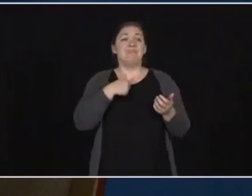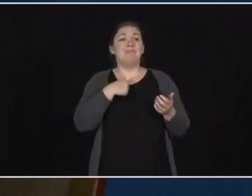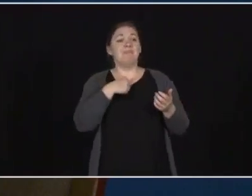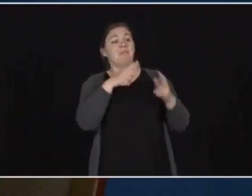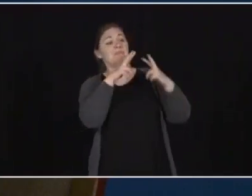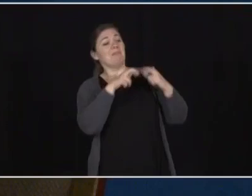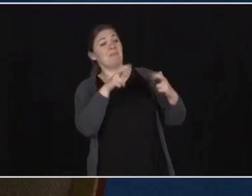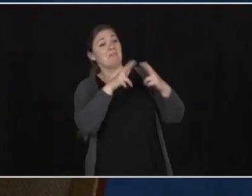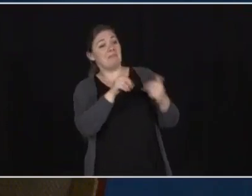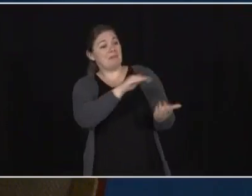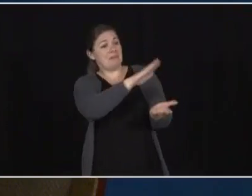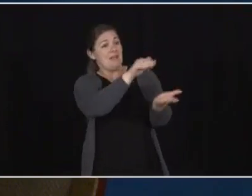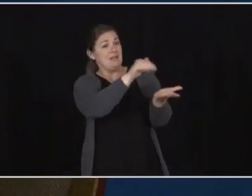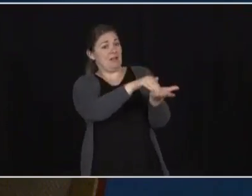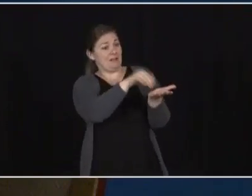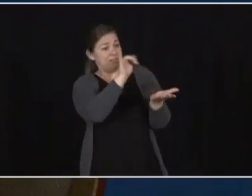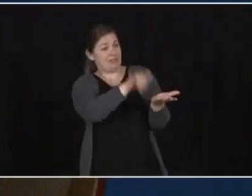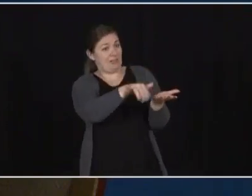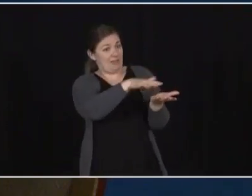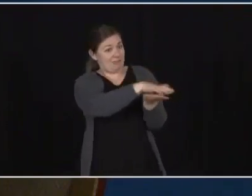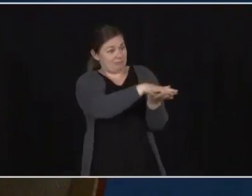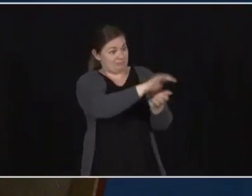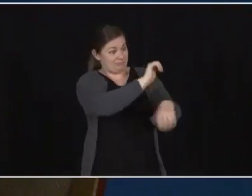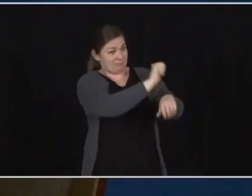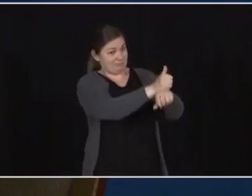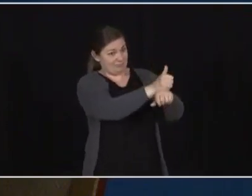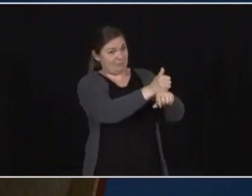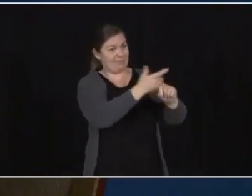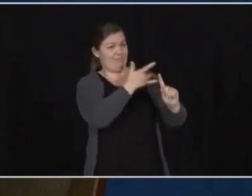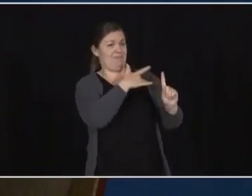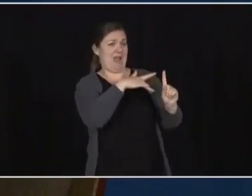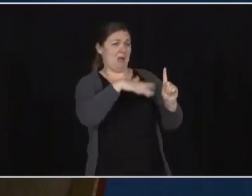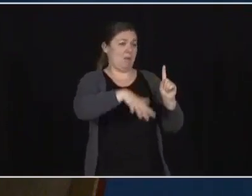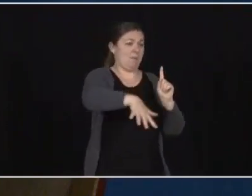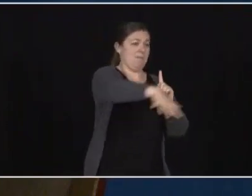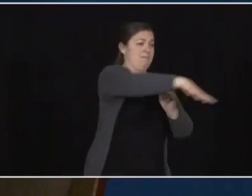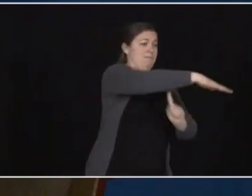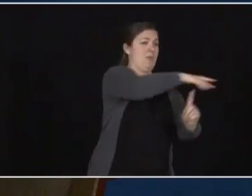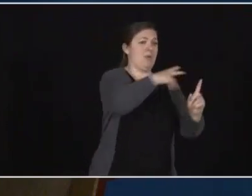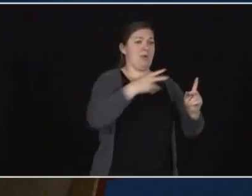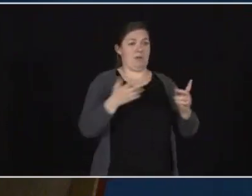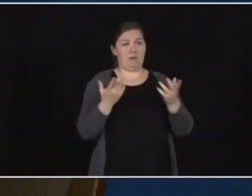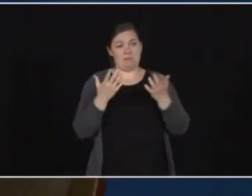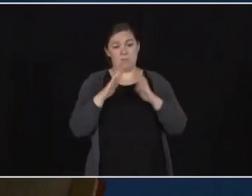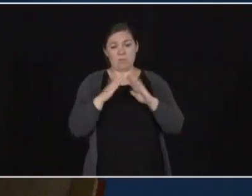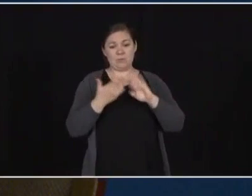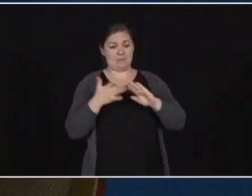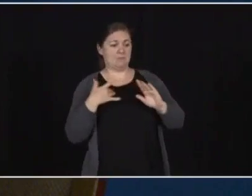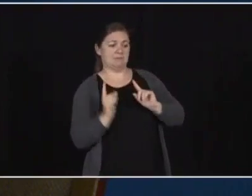It is unlikely we would be measuring for specific community beyond this assessment center. If we want to get an understanding of long-term